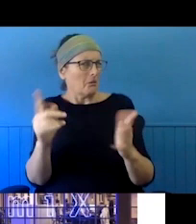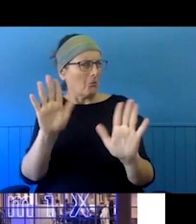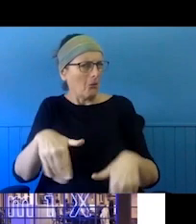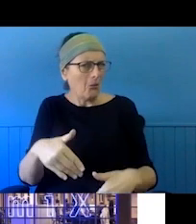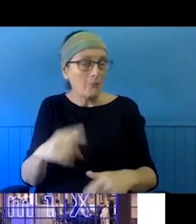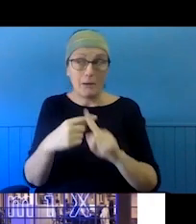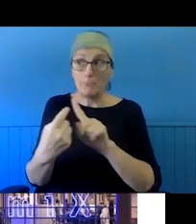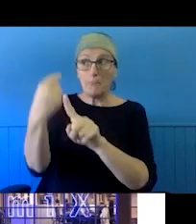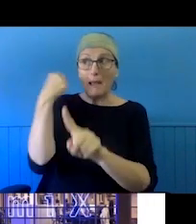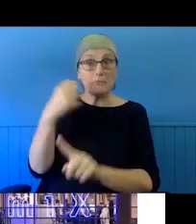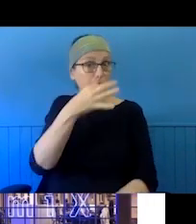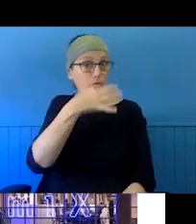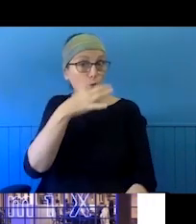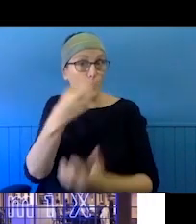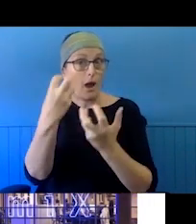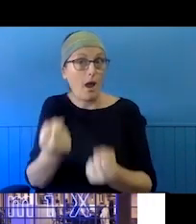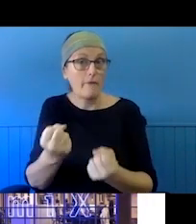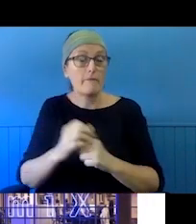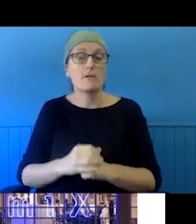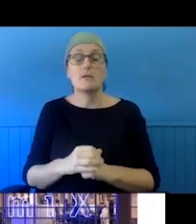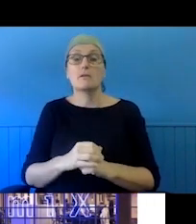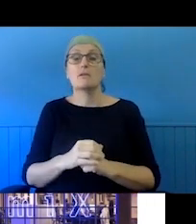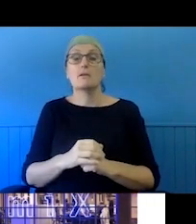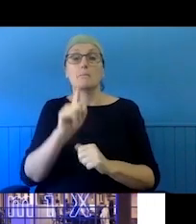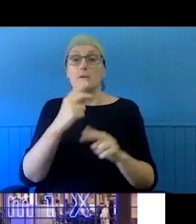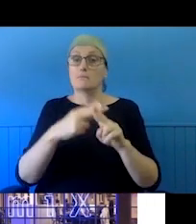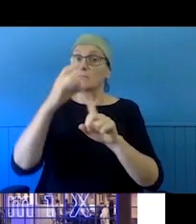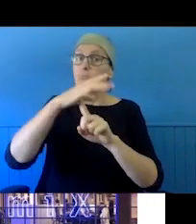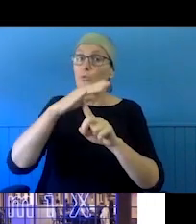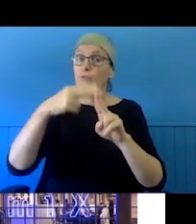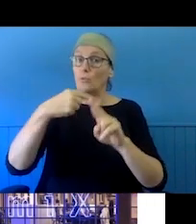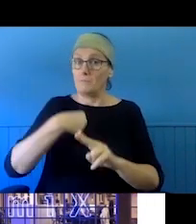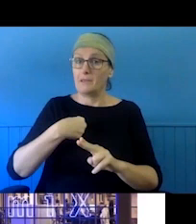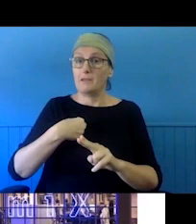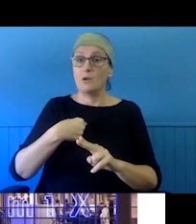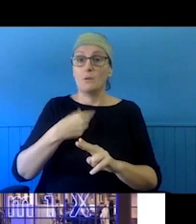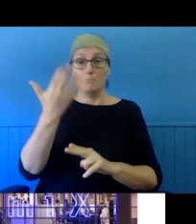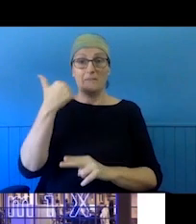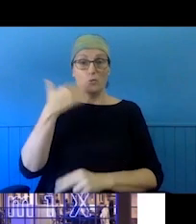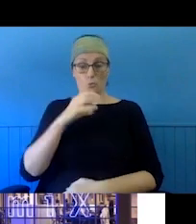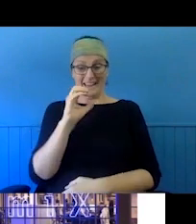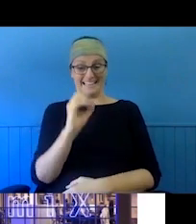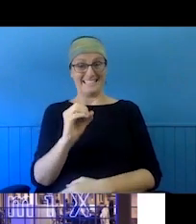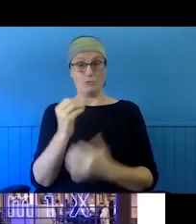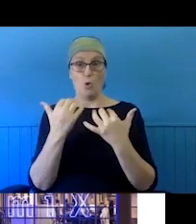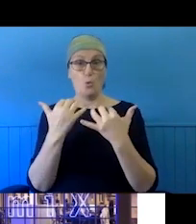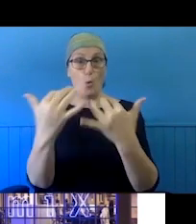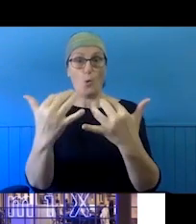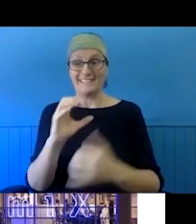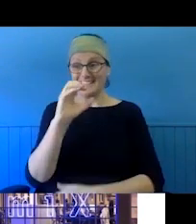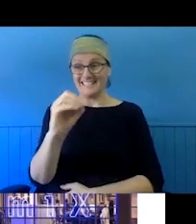we went from zero audience, zero revenue, giving up jobs and, you